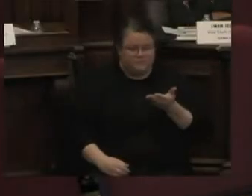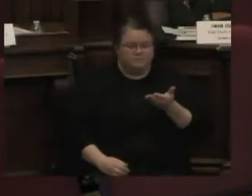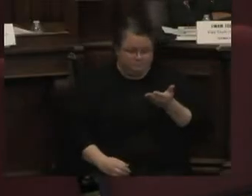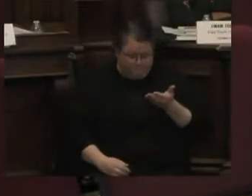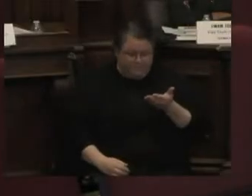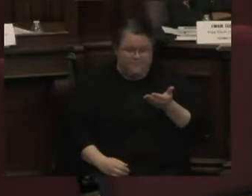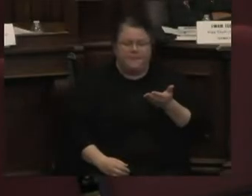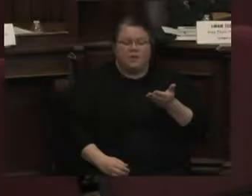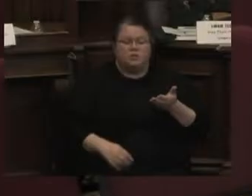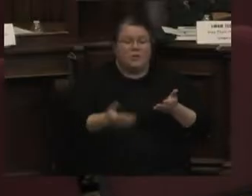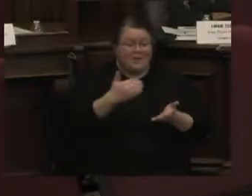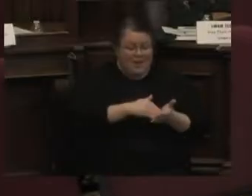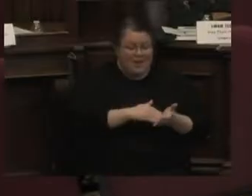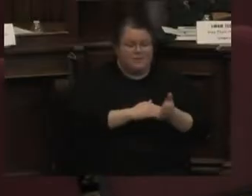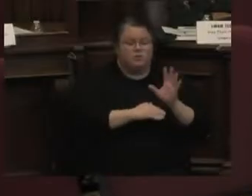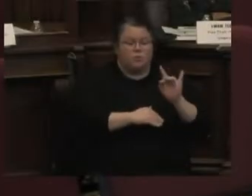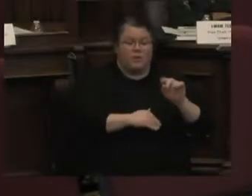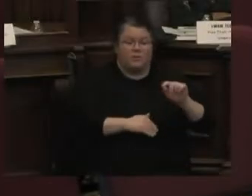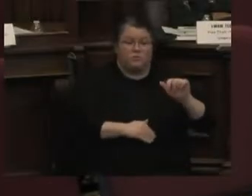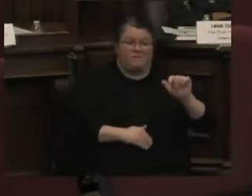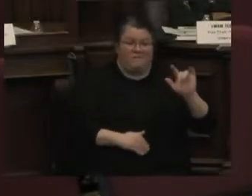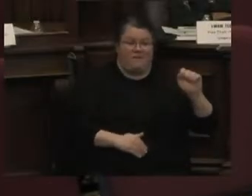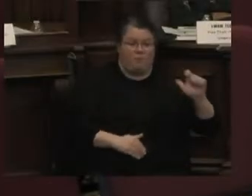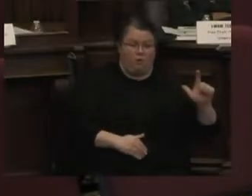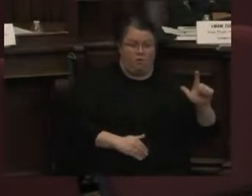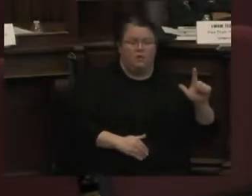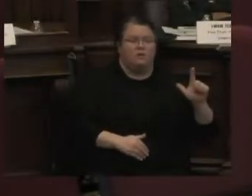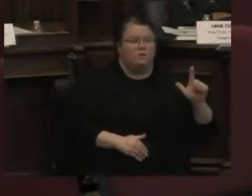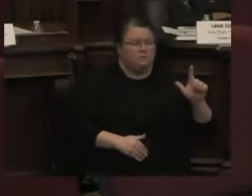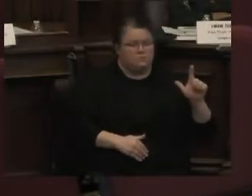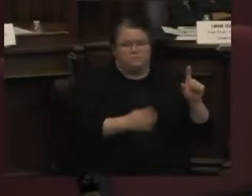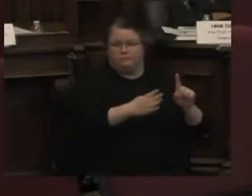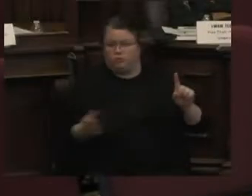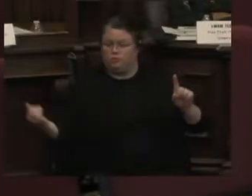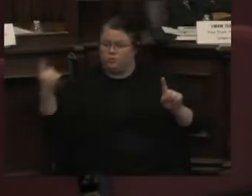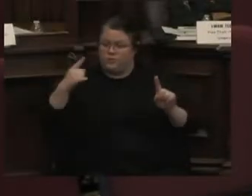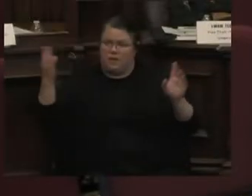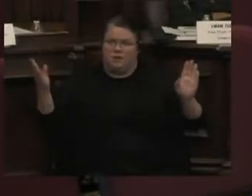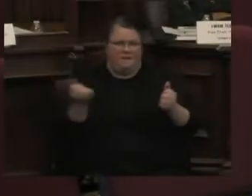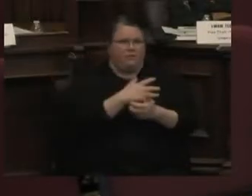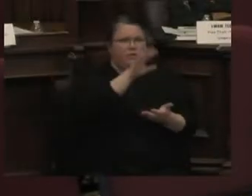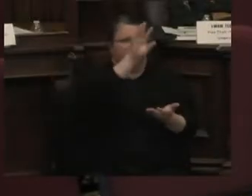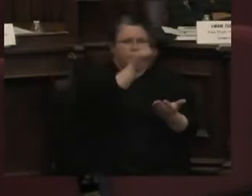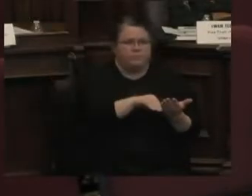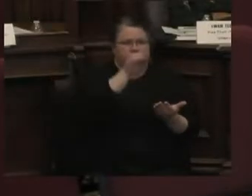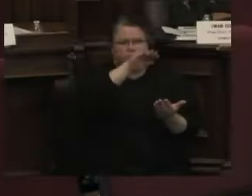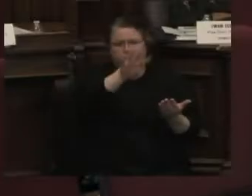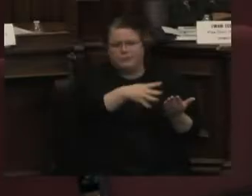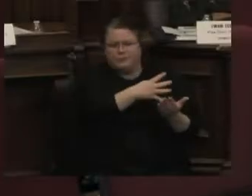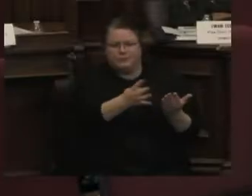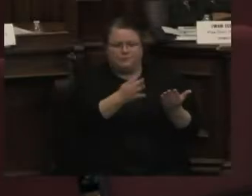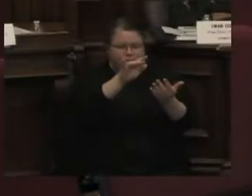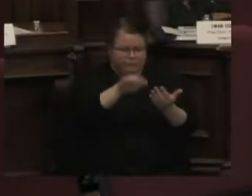doing this accounting so we know every single complaint, all of the allegations. We have